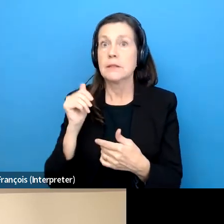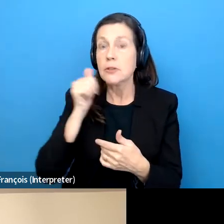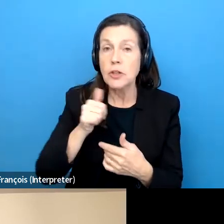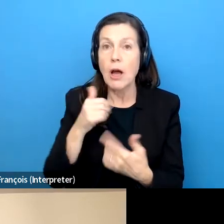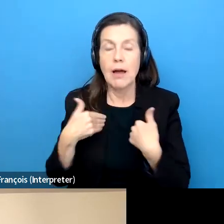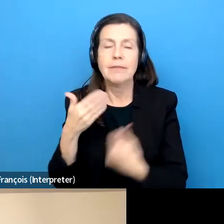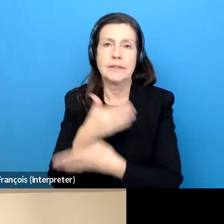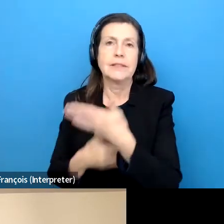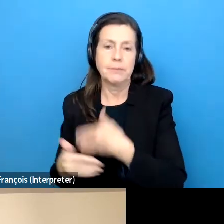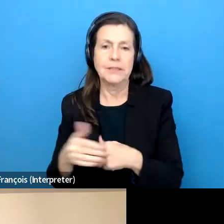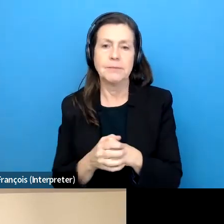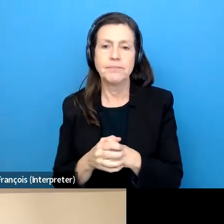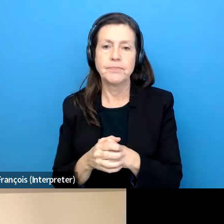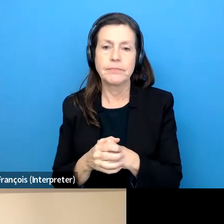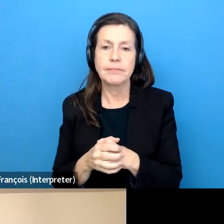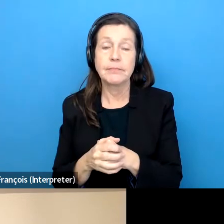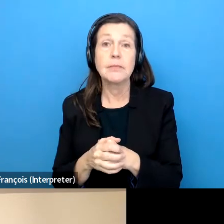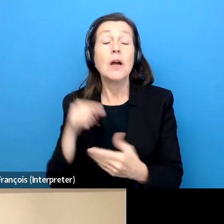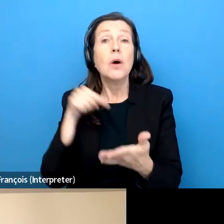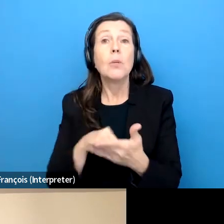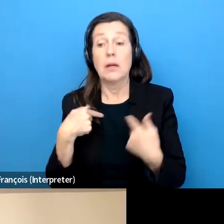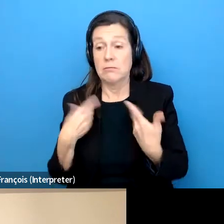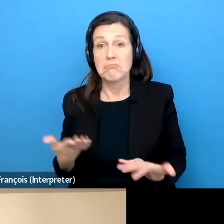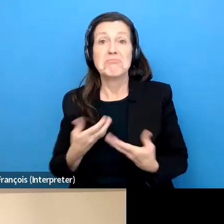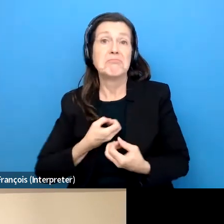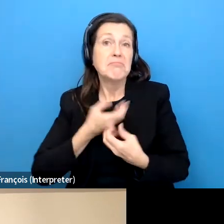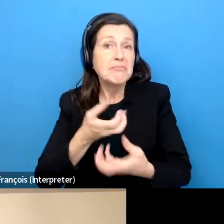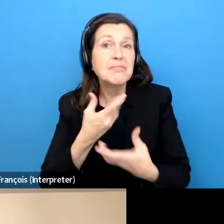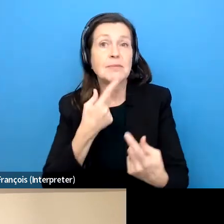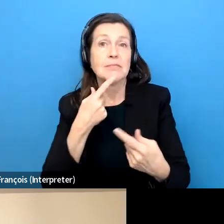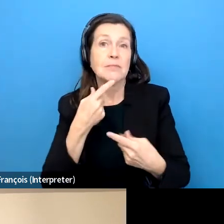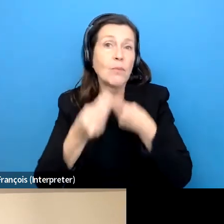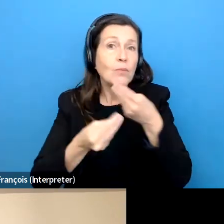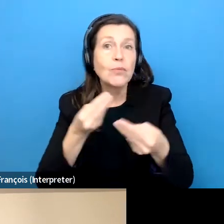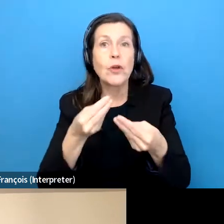And especially, when we are talking about this prevailing form